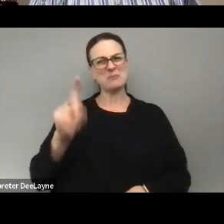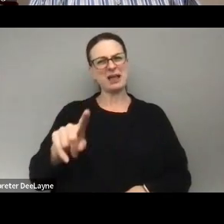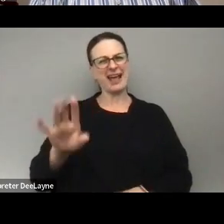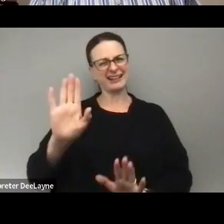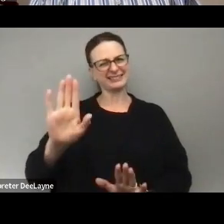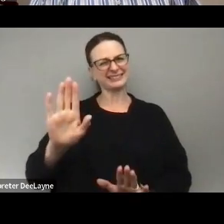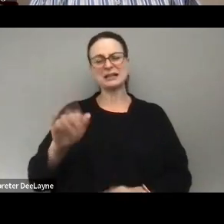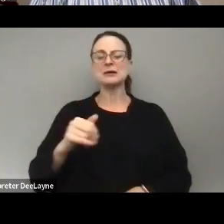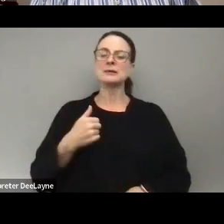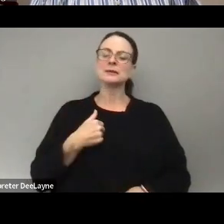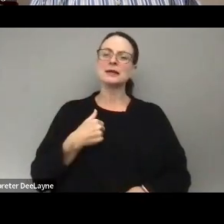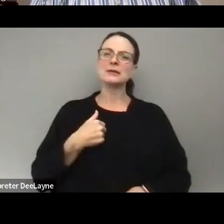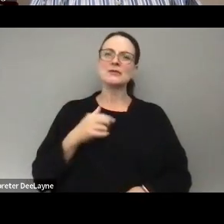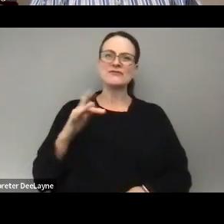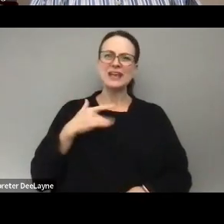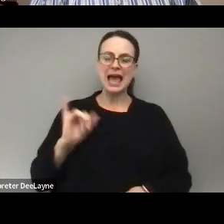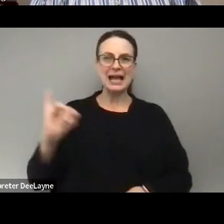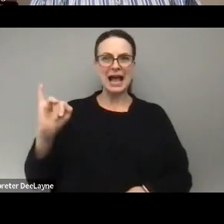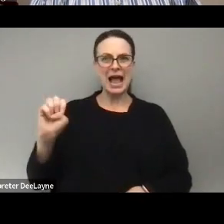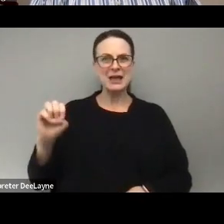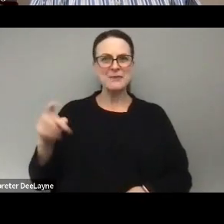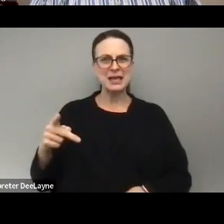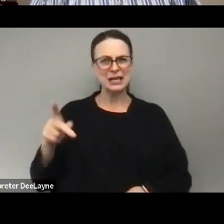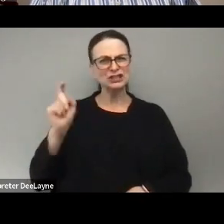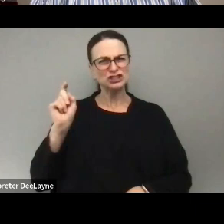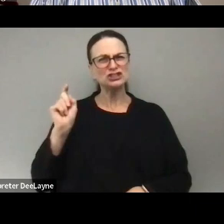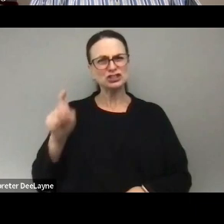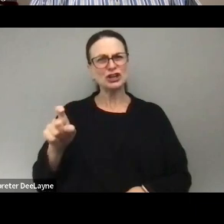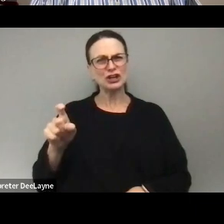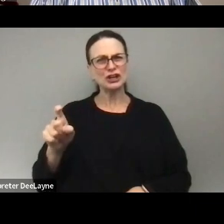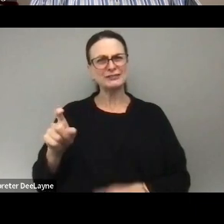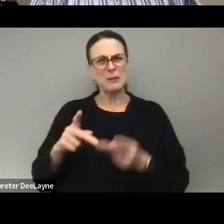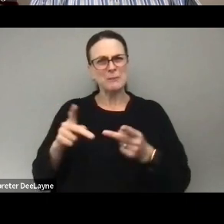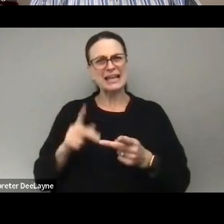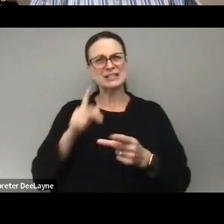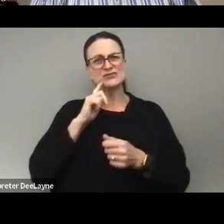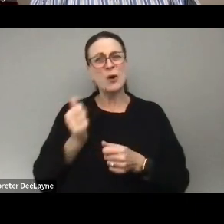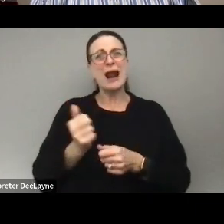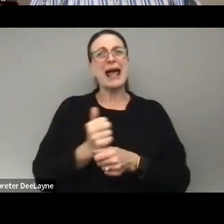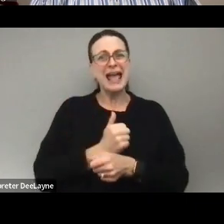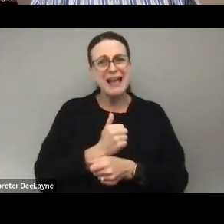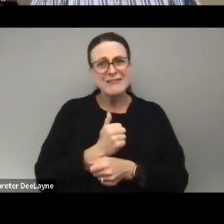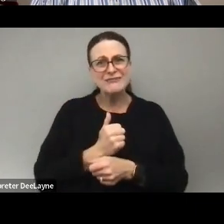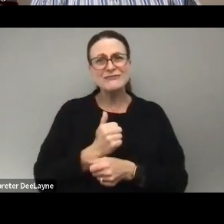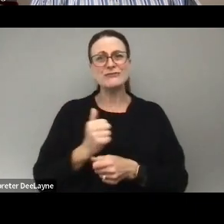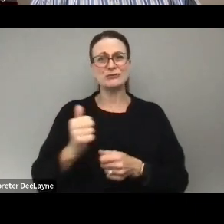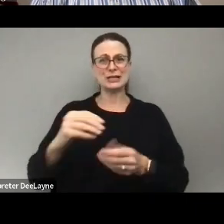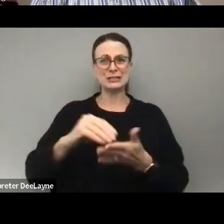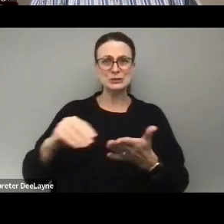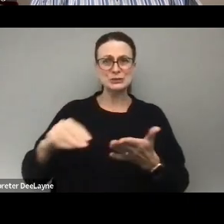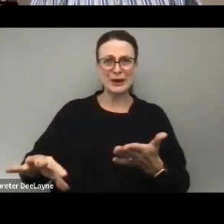but don't you feel like an IEP should be in place for every student at every school, not those with exceptionalities?